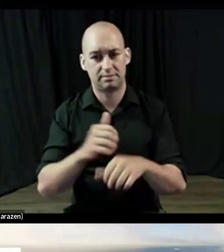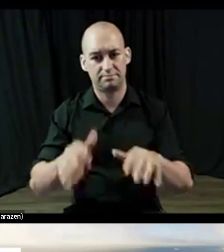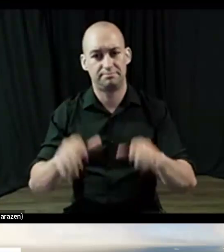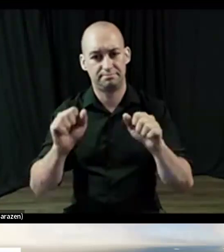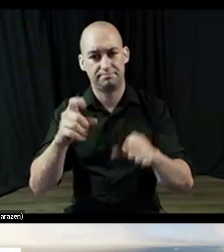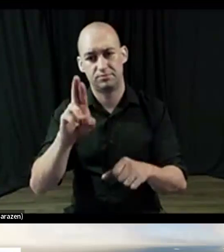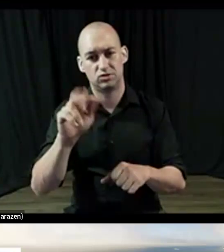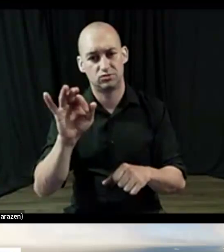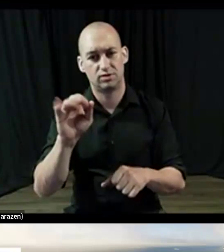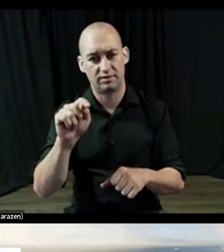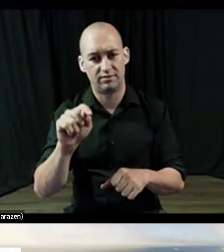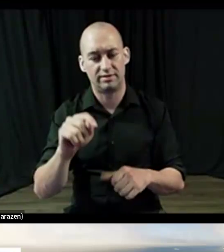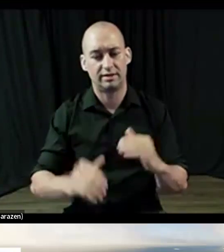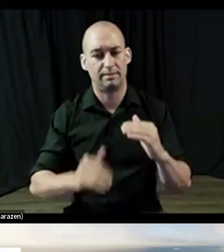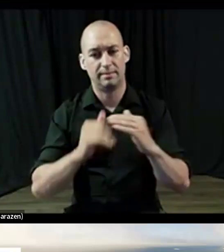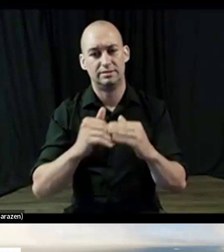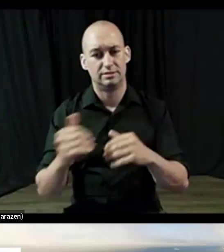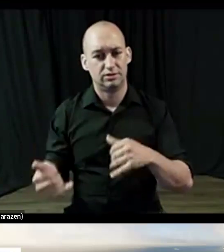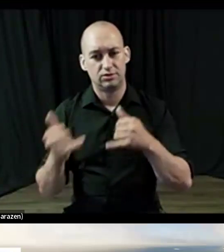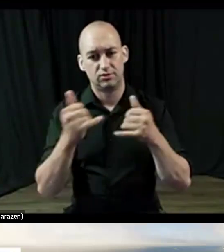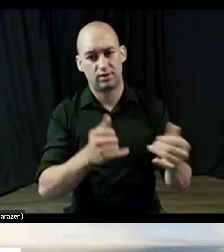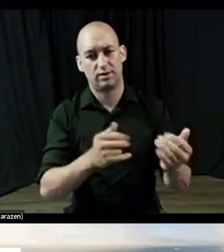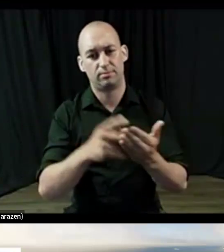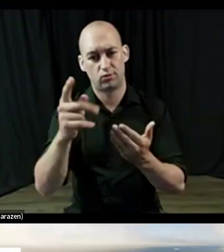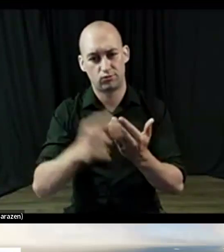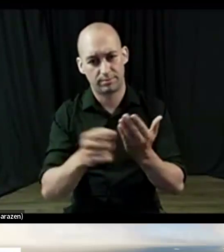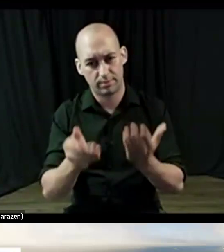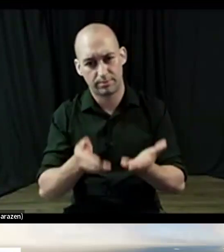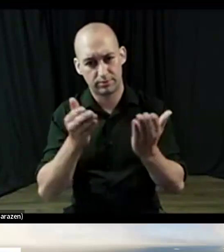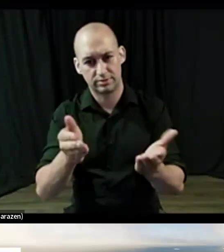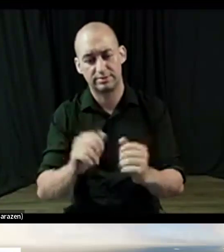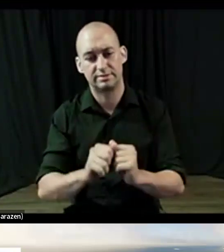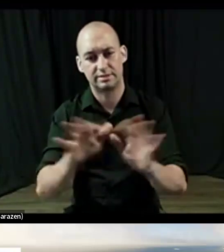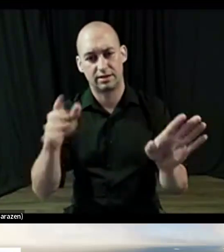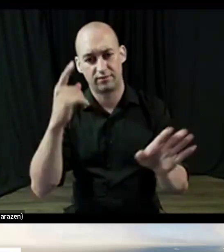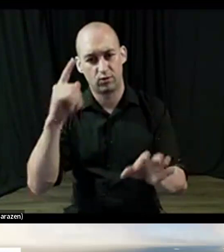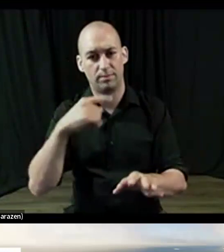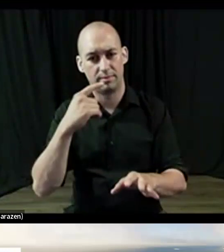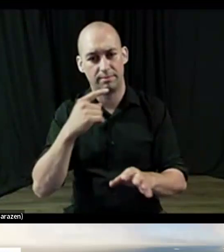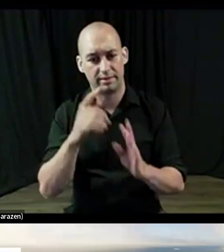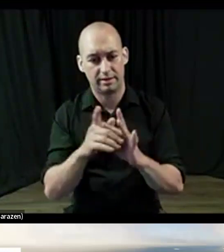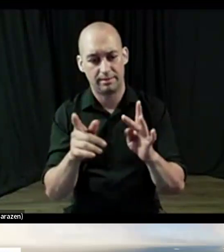Capacity Grant program proposal and put that out to public comment. So there's much more